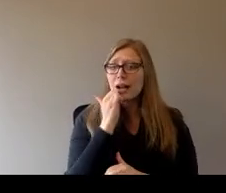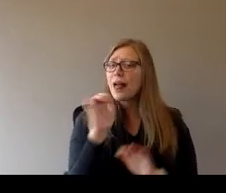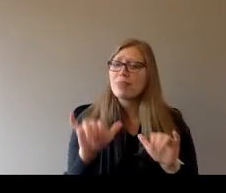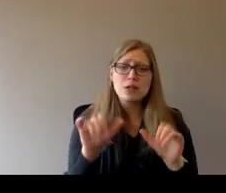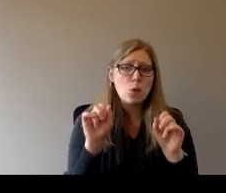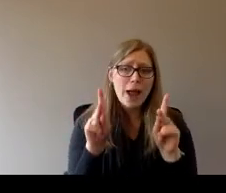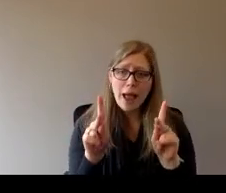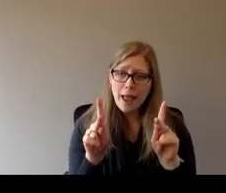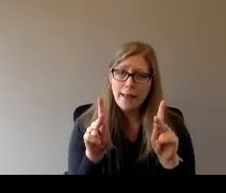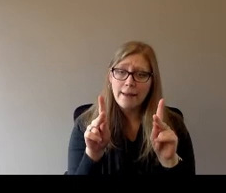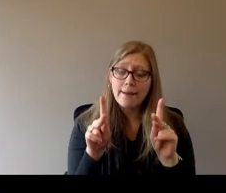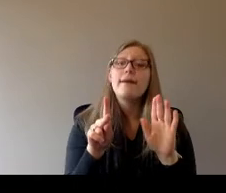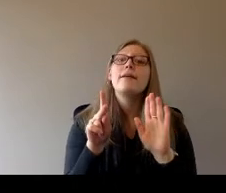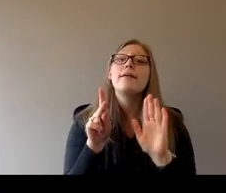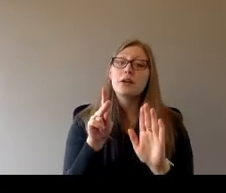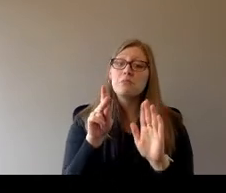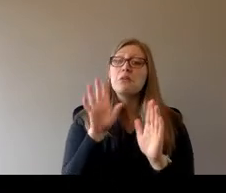We'll talk about the structure a little bit later.